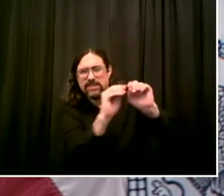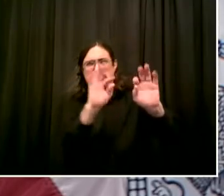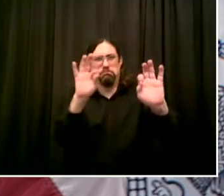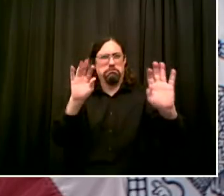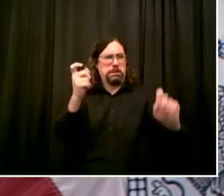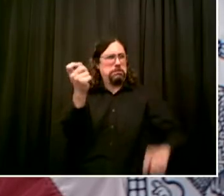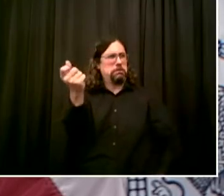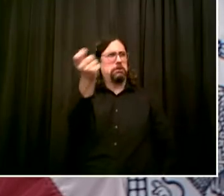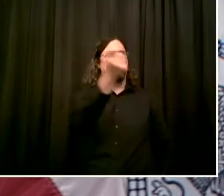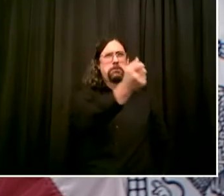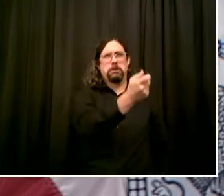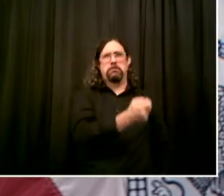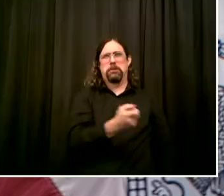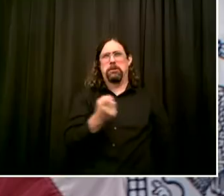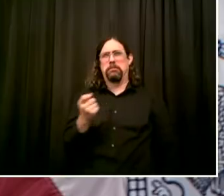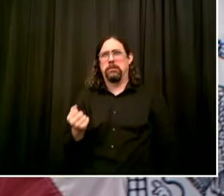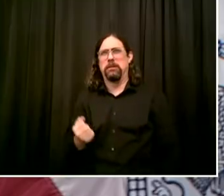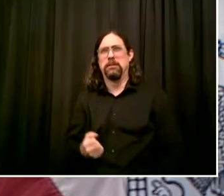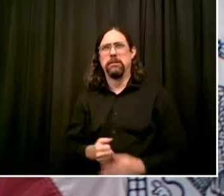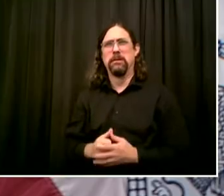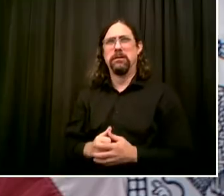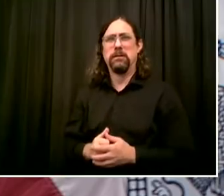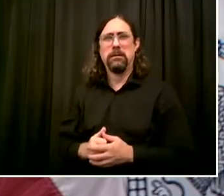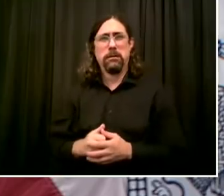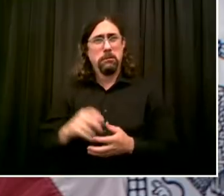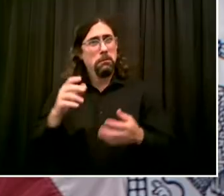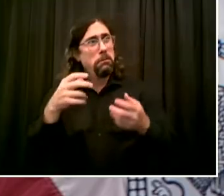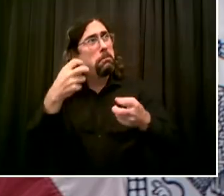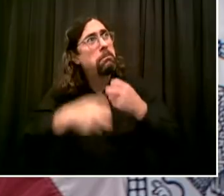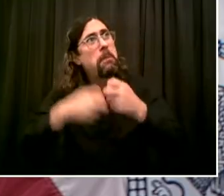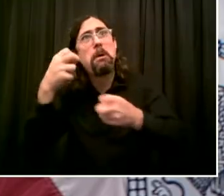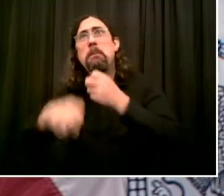THINGS HAVE TO BE CORRECTEBD UT PEOPLE TEND TO FOLLOW INSTRUCTIONS WHETHER IT I S CUSTOMERS OR